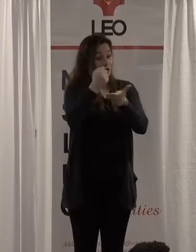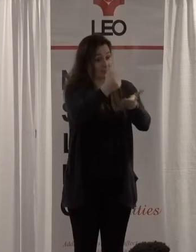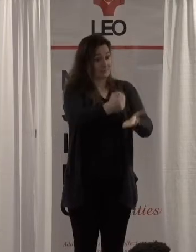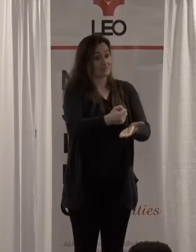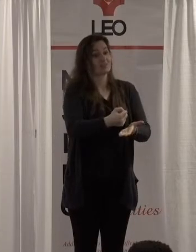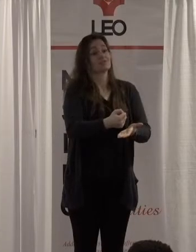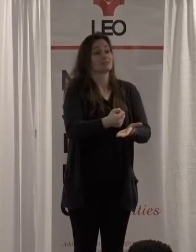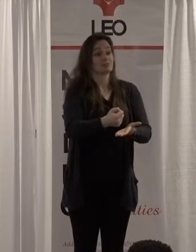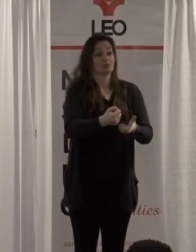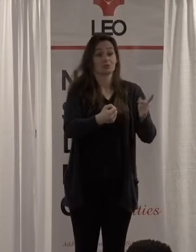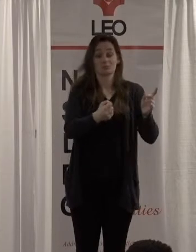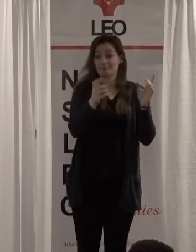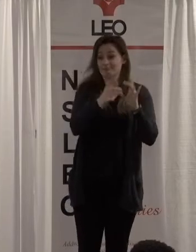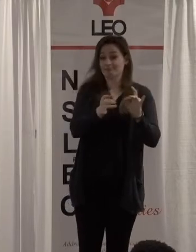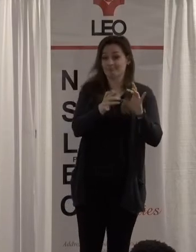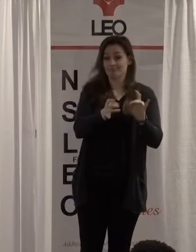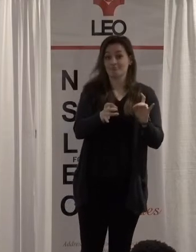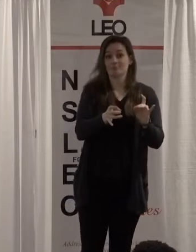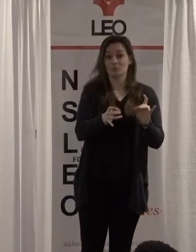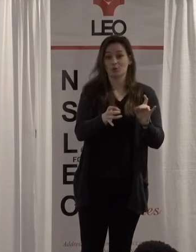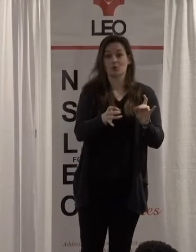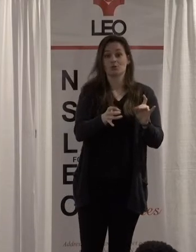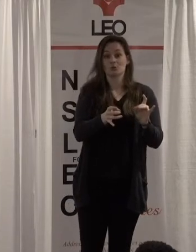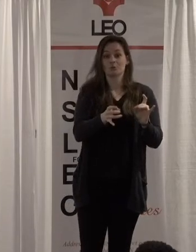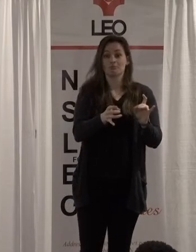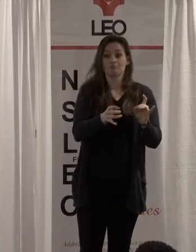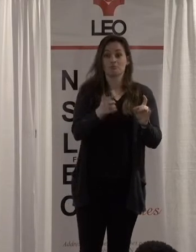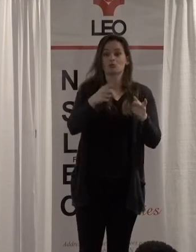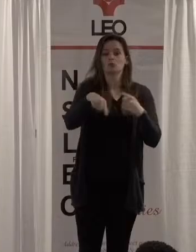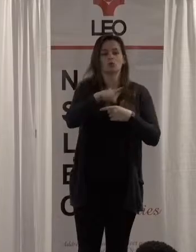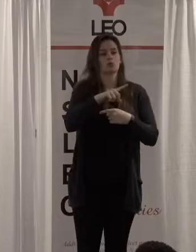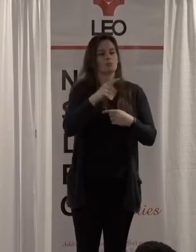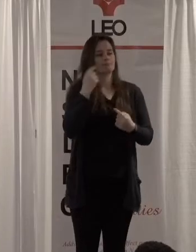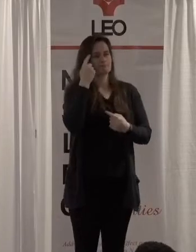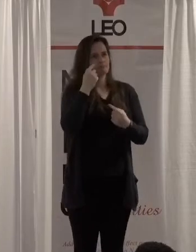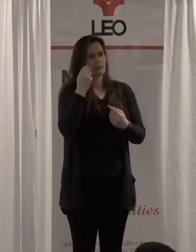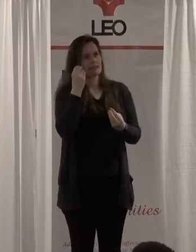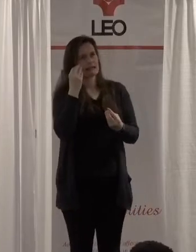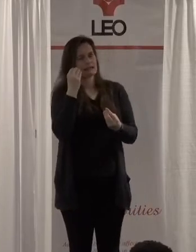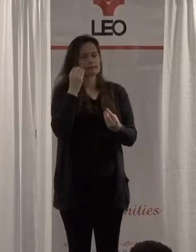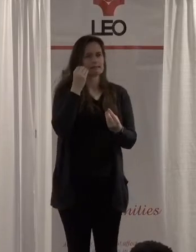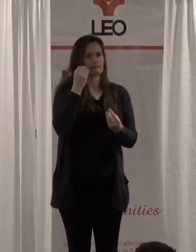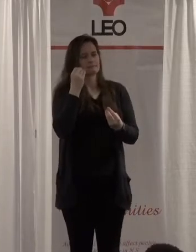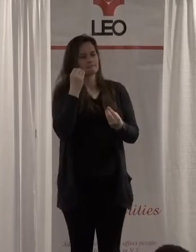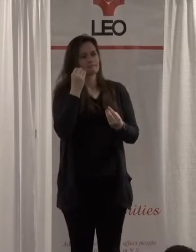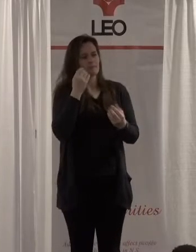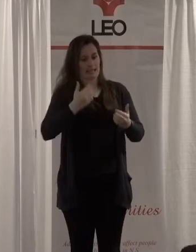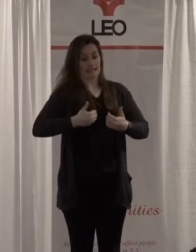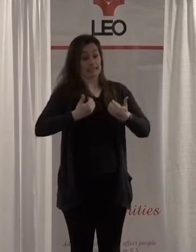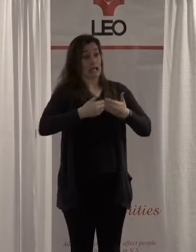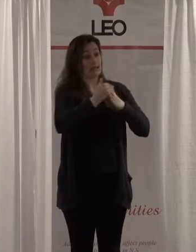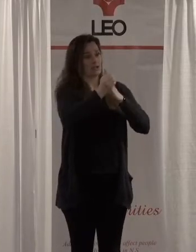I ENCOURAGE YOU TO ASK YOURSELVES WHAT YOU CAN DO TO SUPPORT THESE YOUNG LEADERS